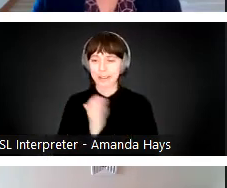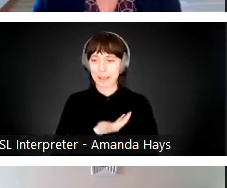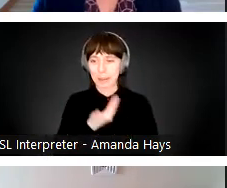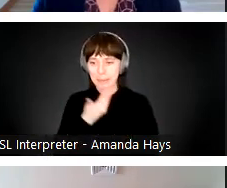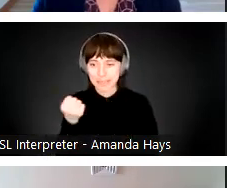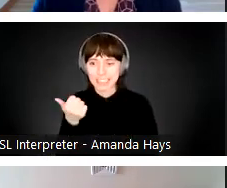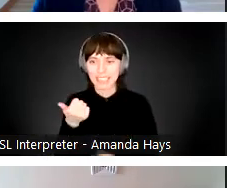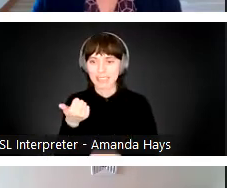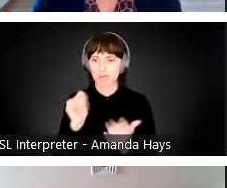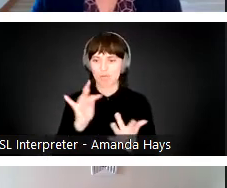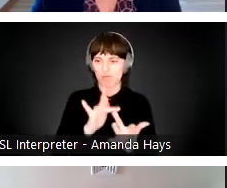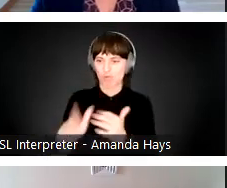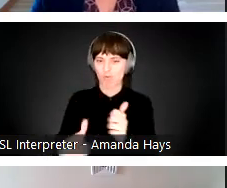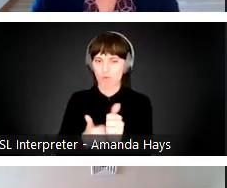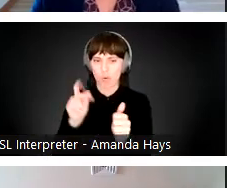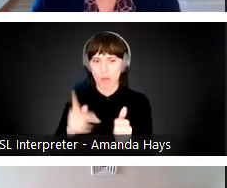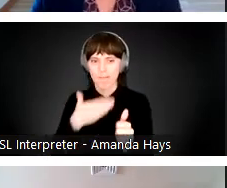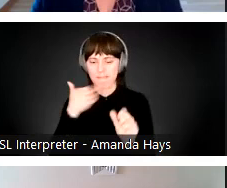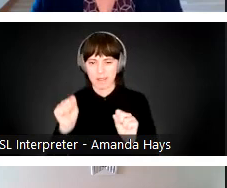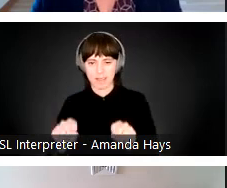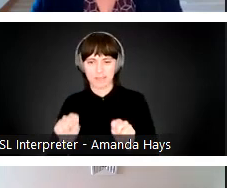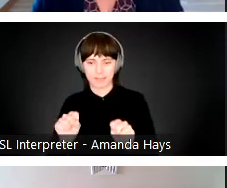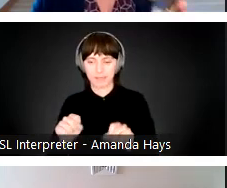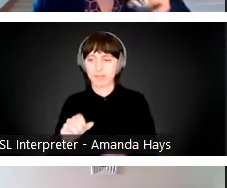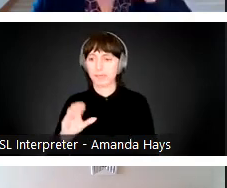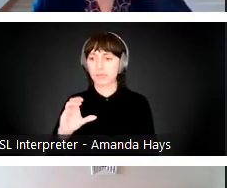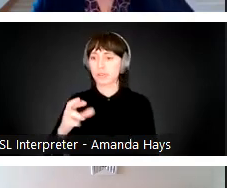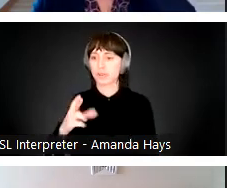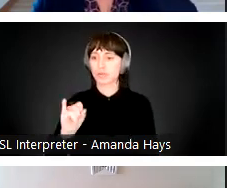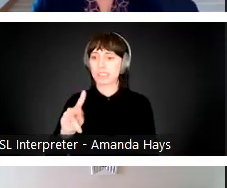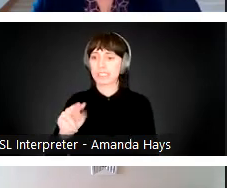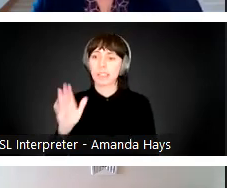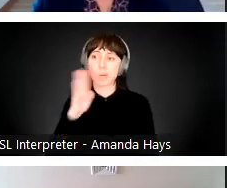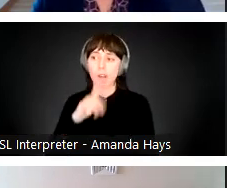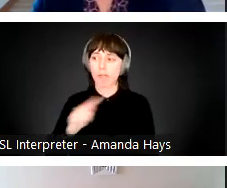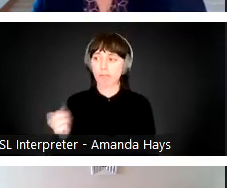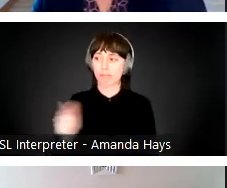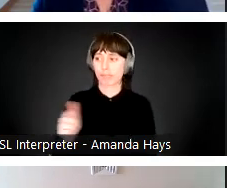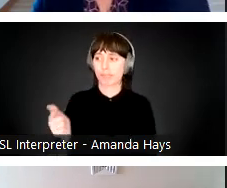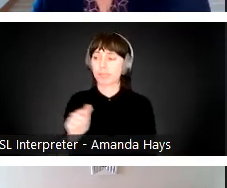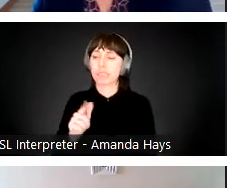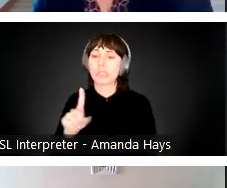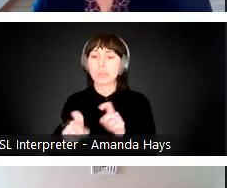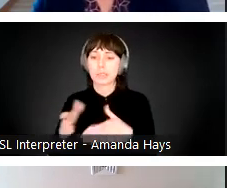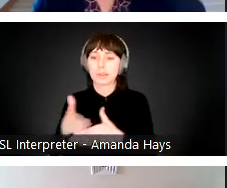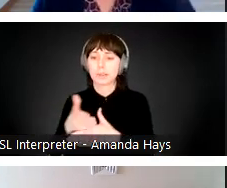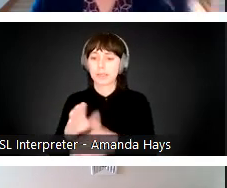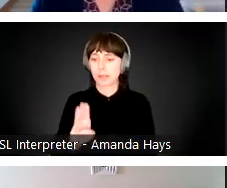can. So, Christine and I are going to tag- team questions between BOLI and DRO. And